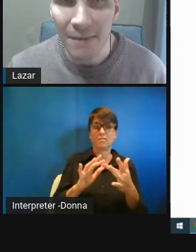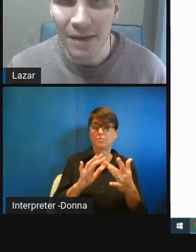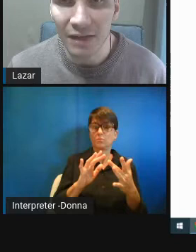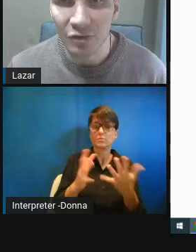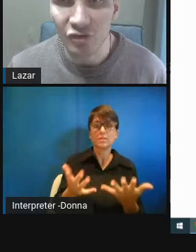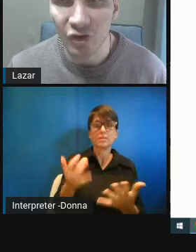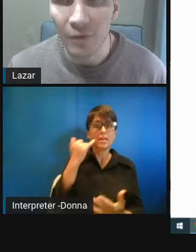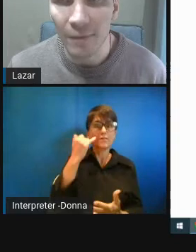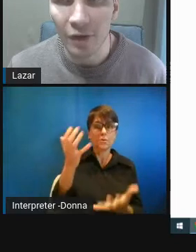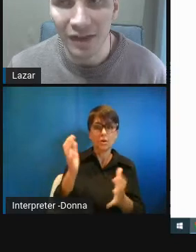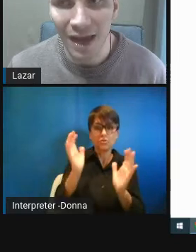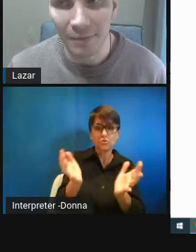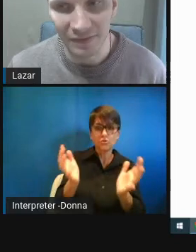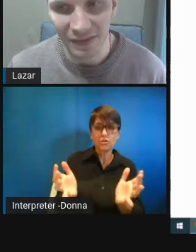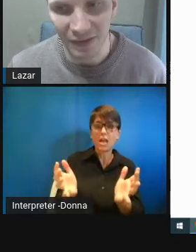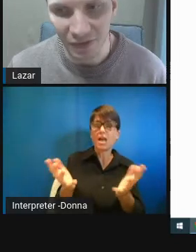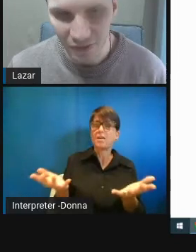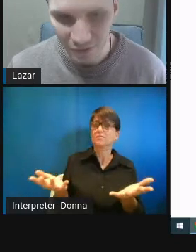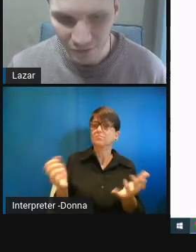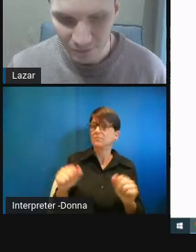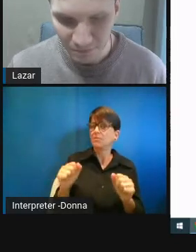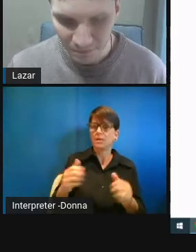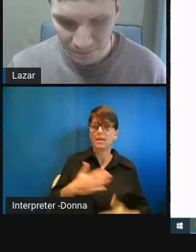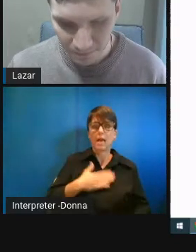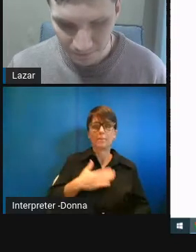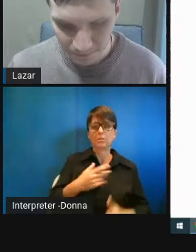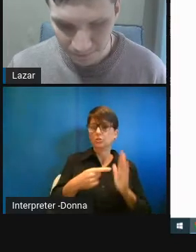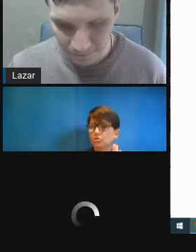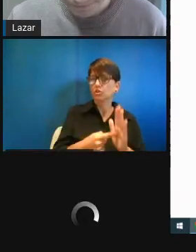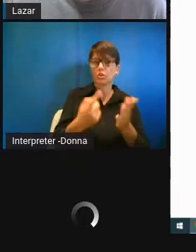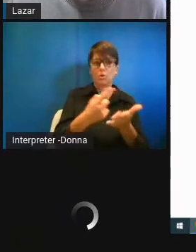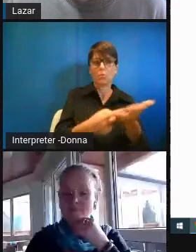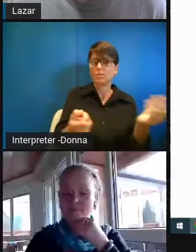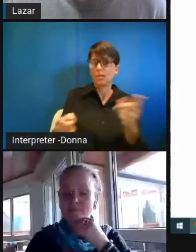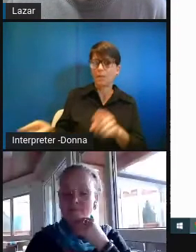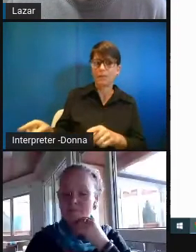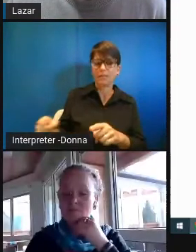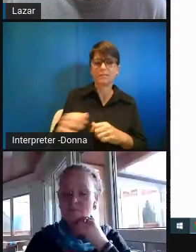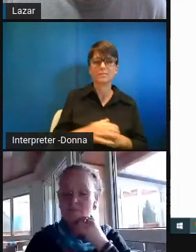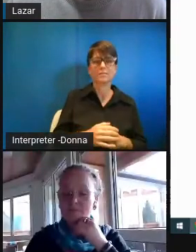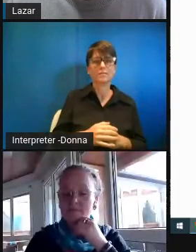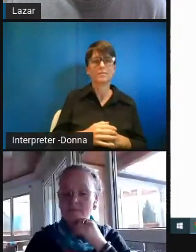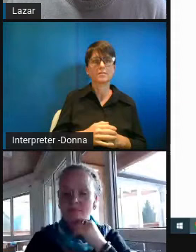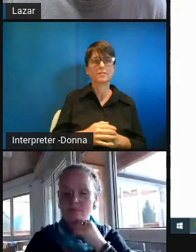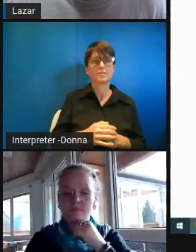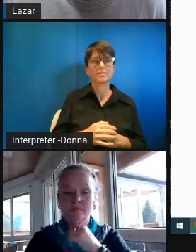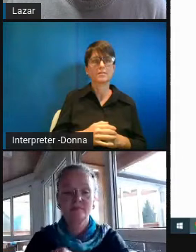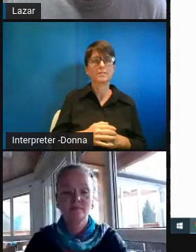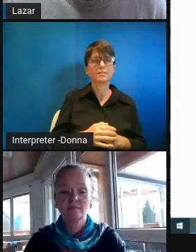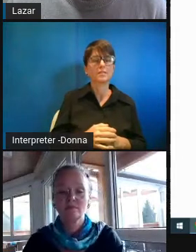and just show them what happens here. You're not able to even pause this slider, there's no way for you to pause the slider?